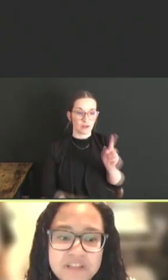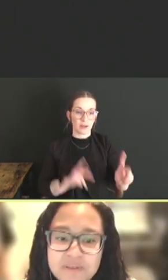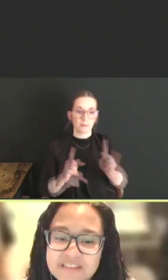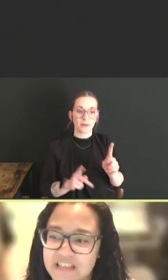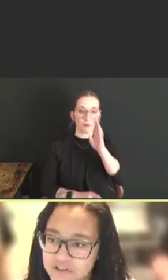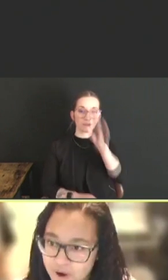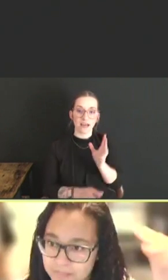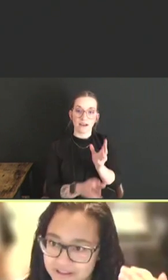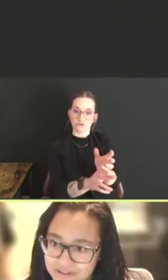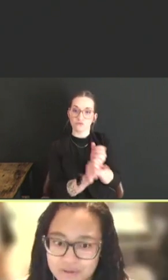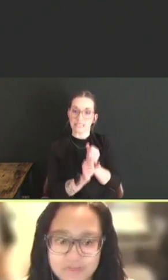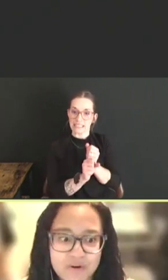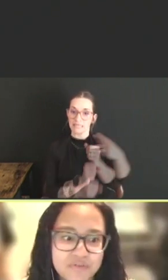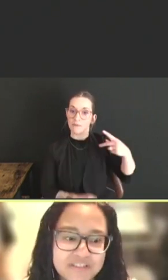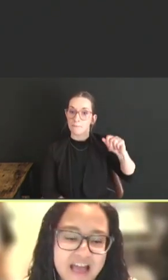but then we see that dropping a little bit over time,